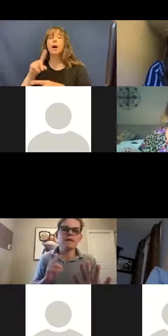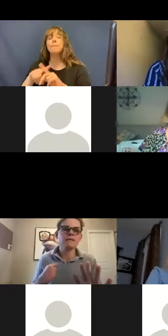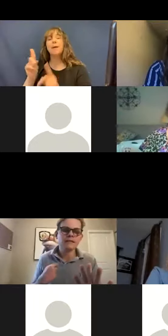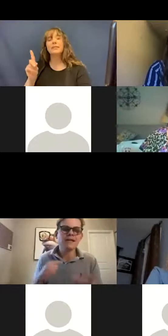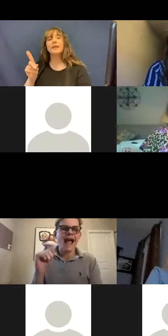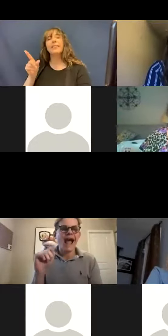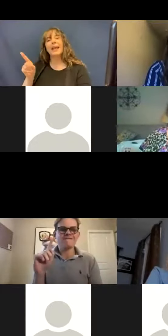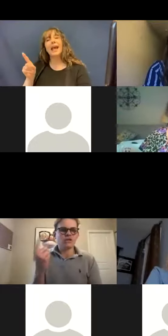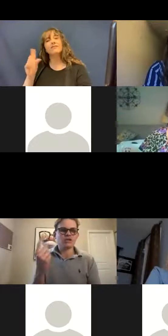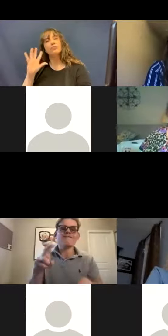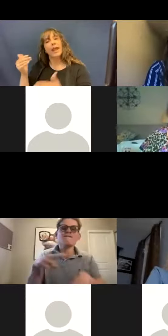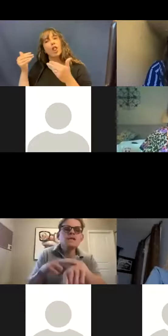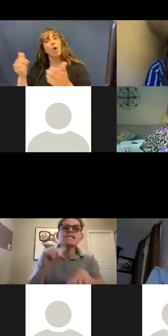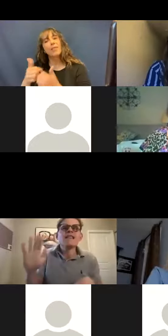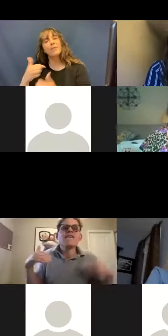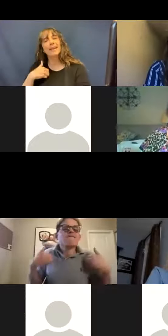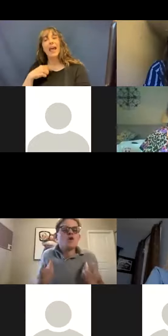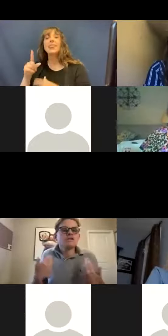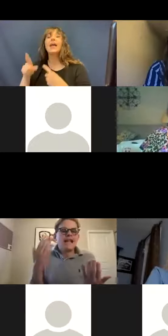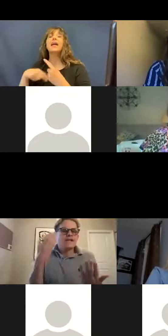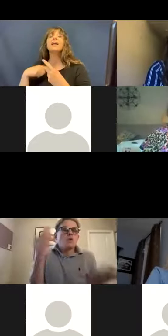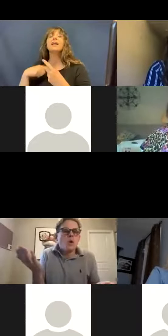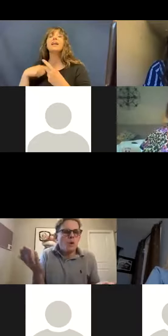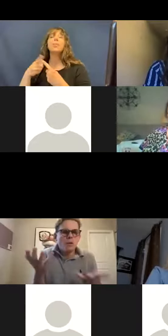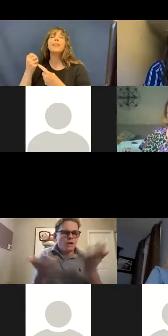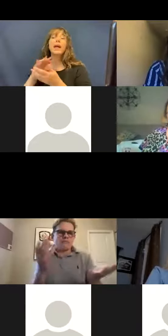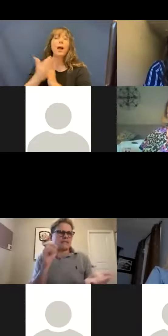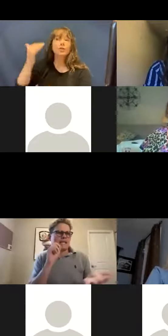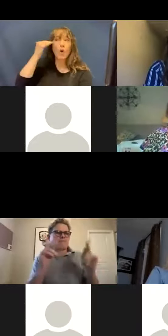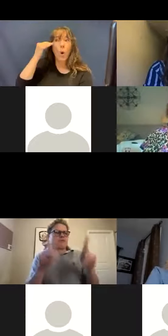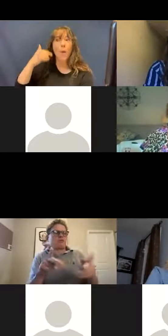And then once they get to know me, they realize, you know, I understand it's not their fault,